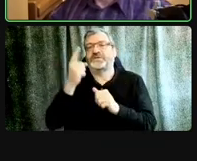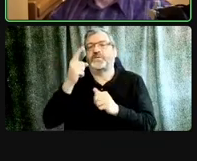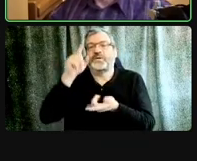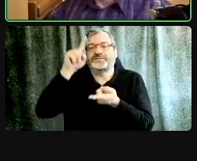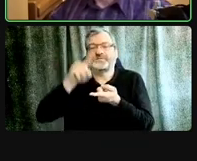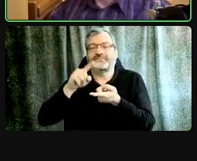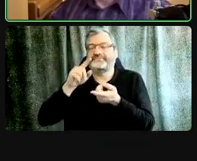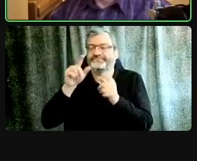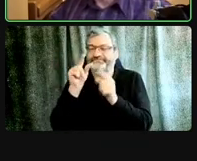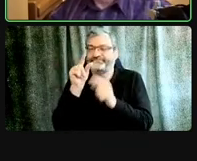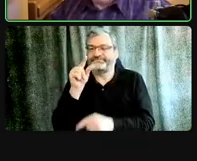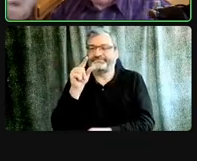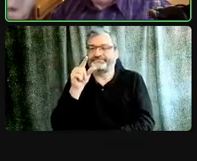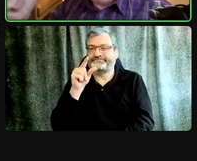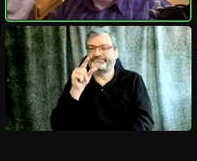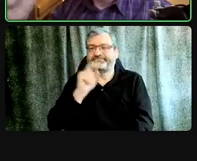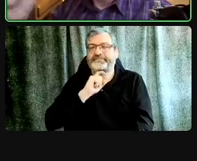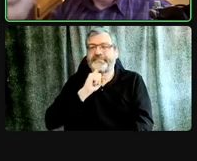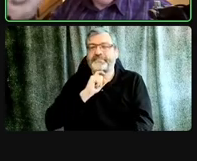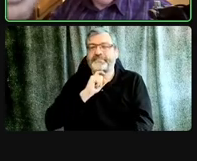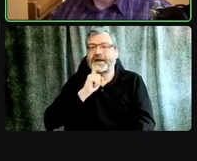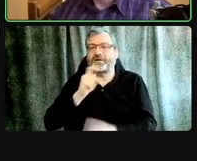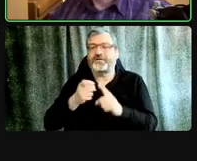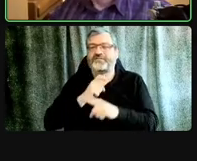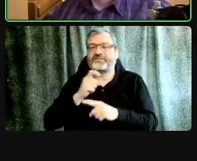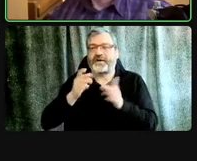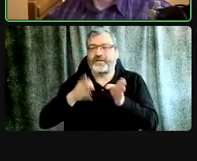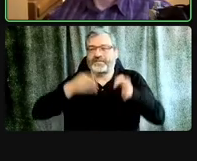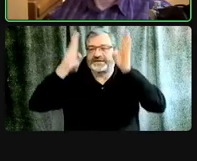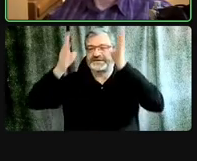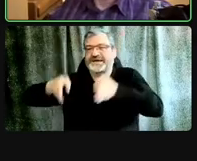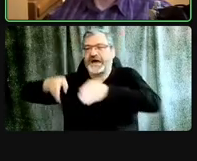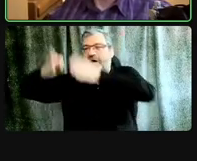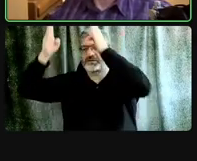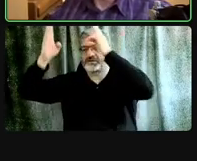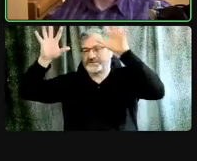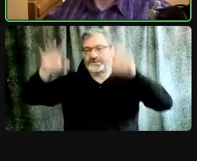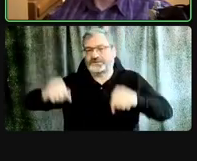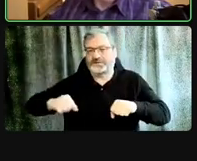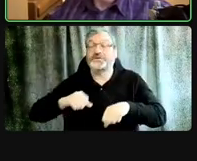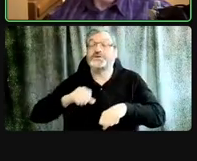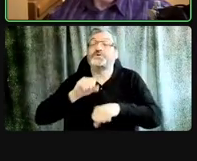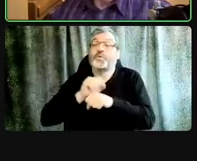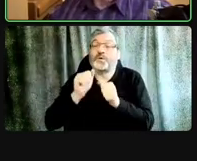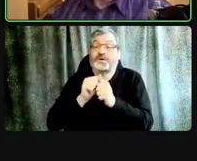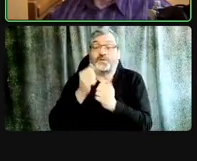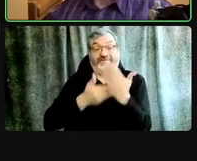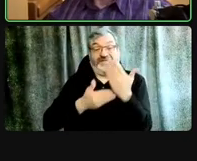So this kind of working with the hand has become very important in that work.